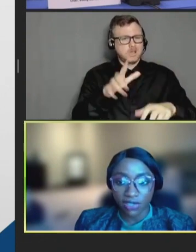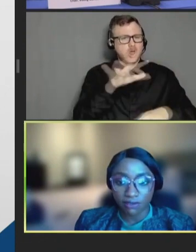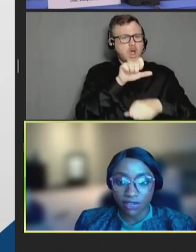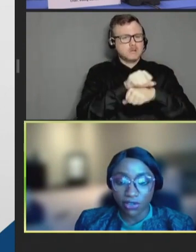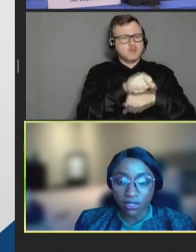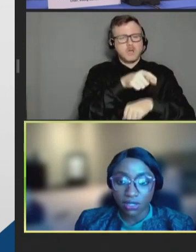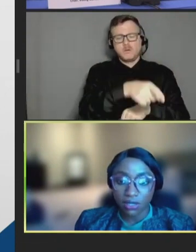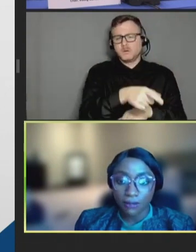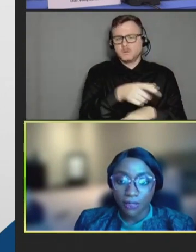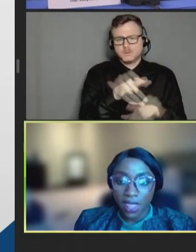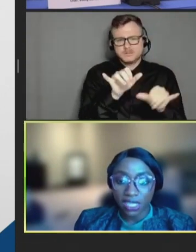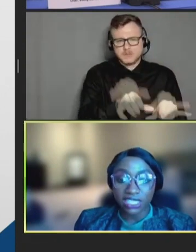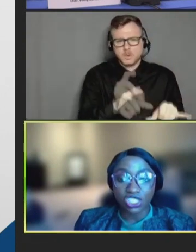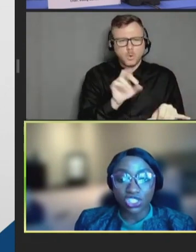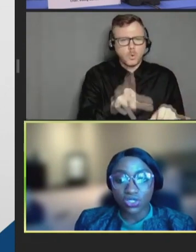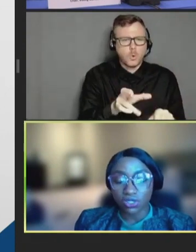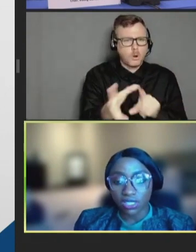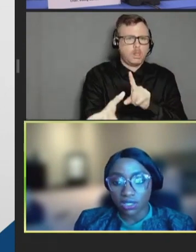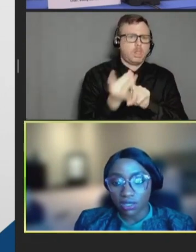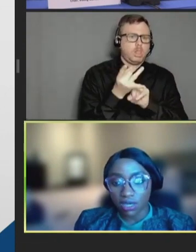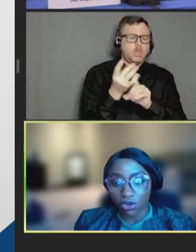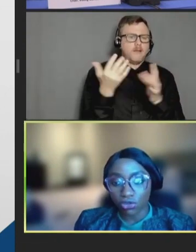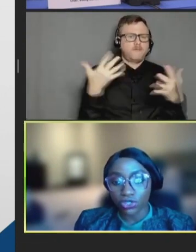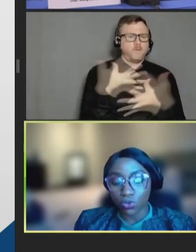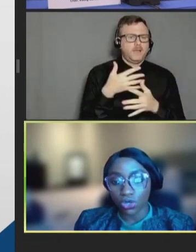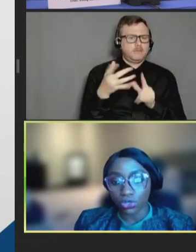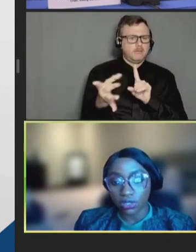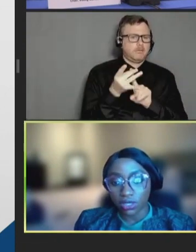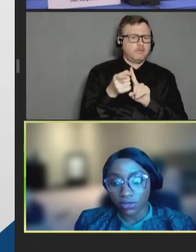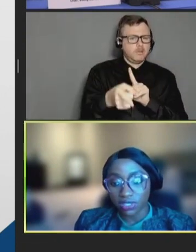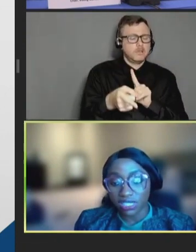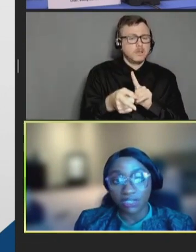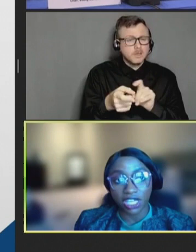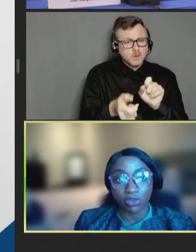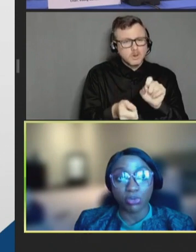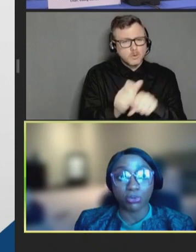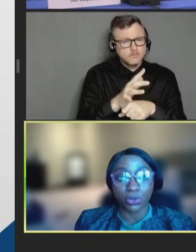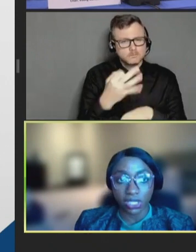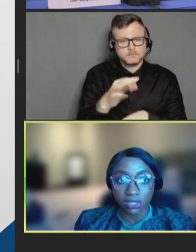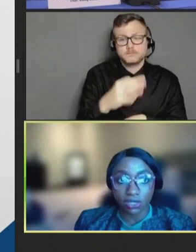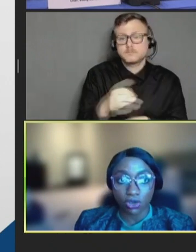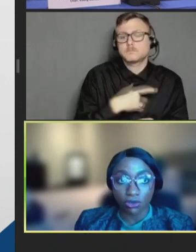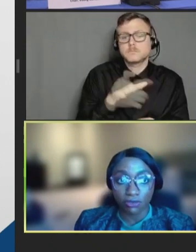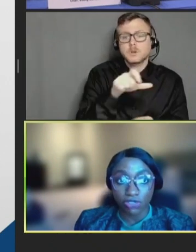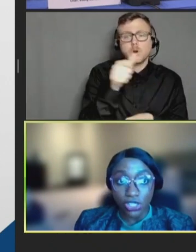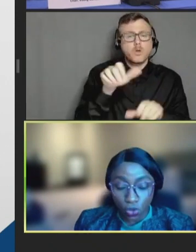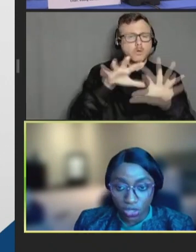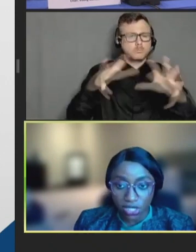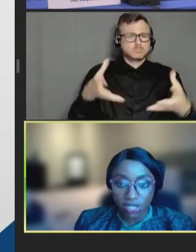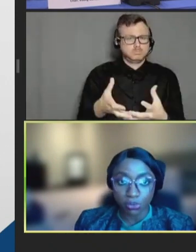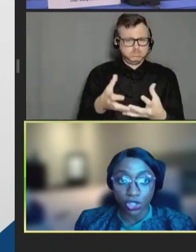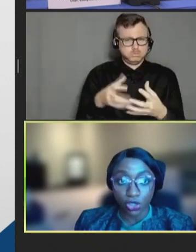virus. And in addition to this, across the world, the significant repurposing of resources, both